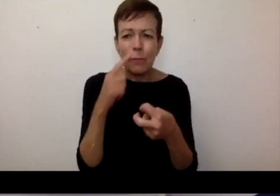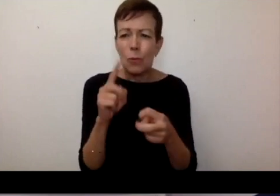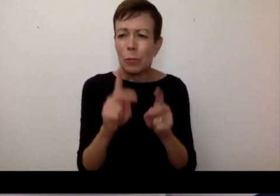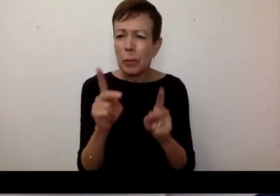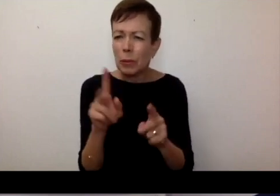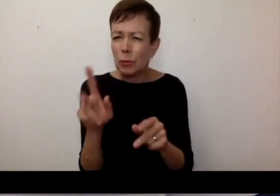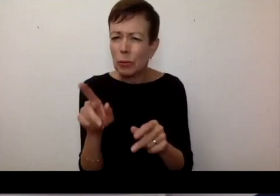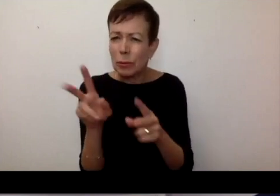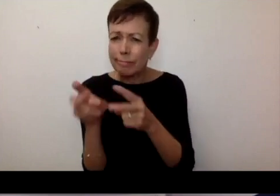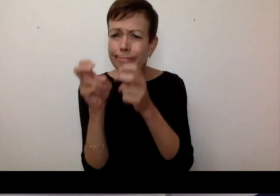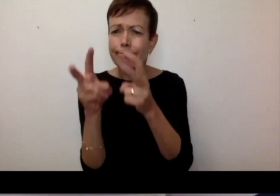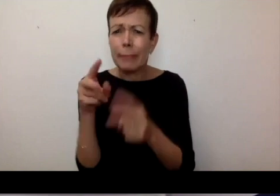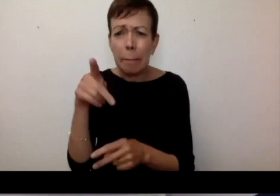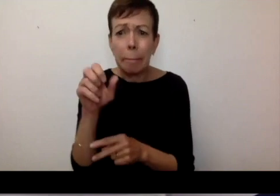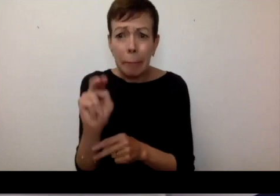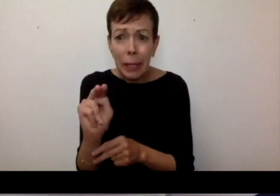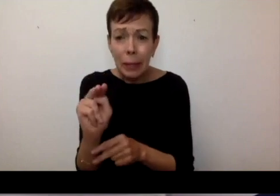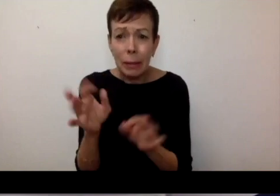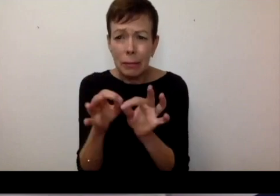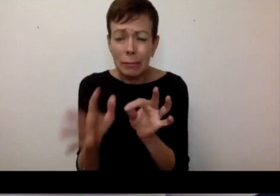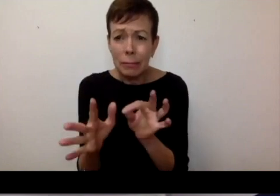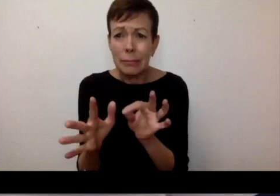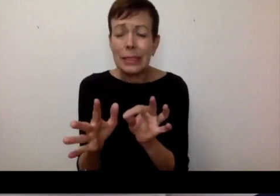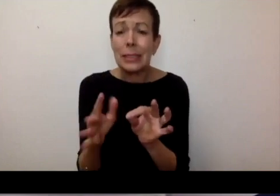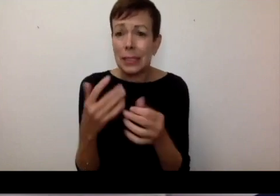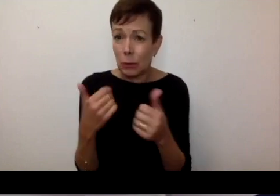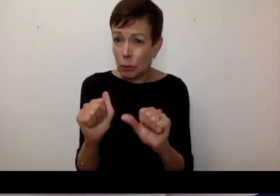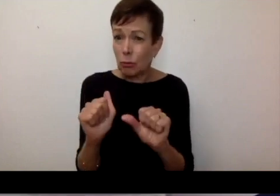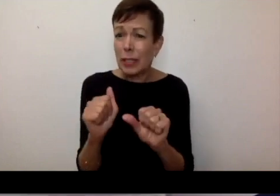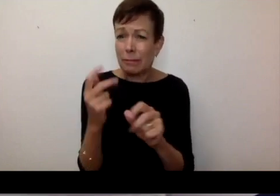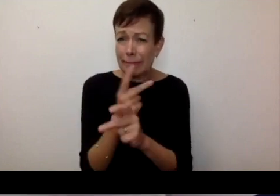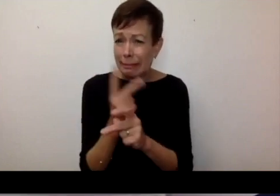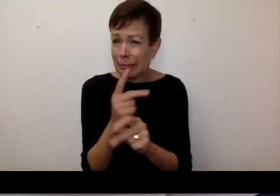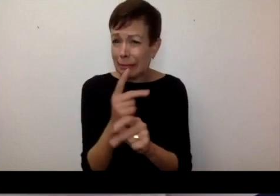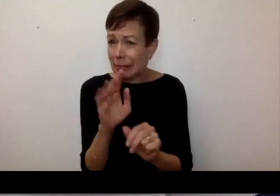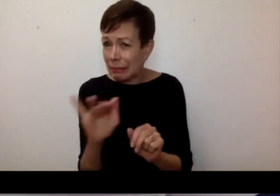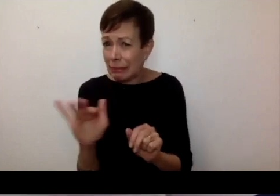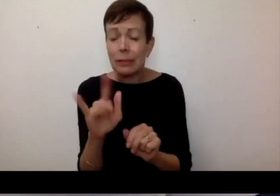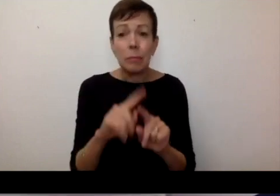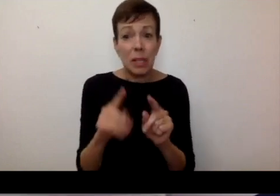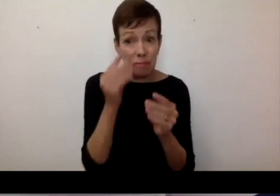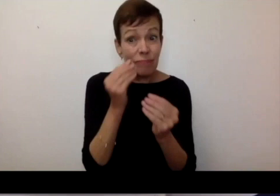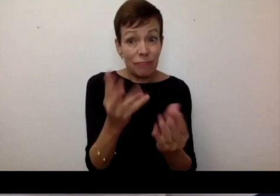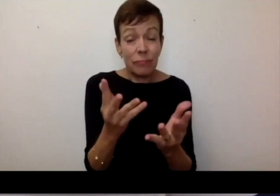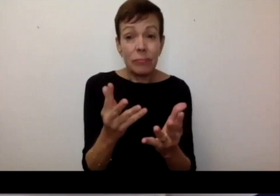we're working on it but we're also we can ensure you that the post video so the video of this webinar that we post on youtube